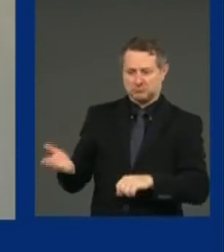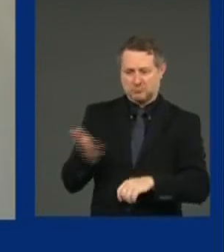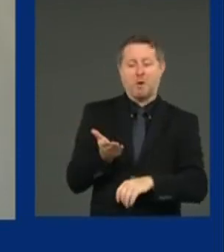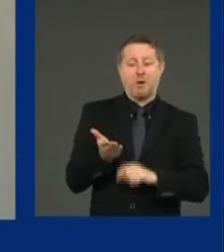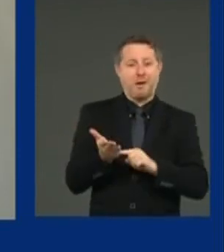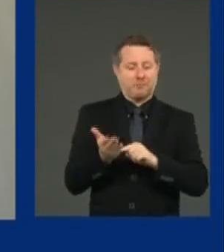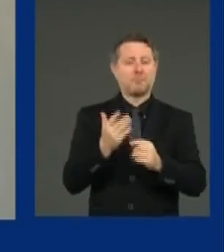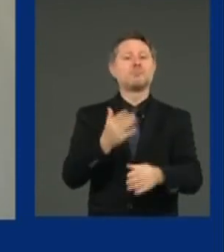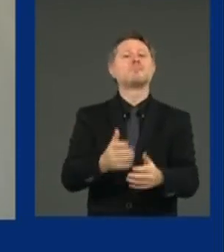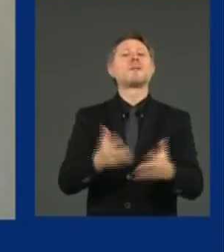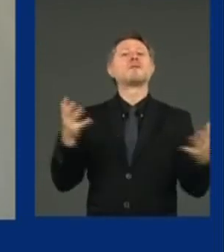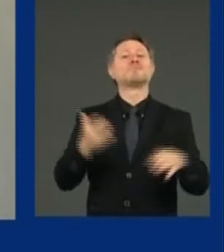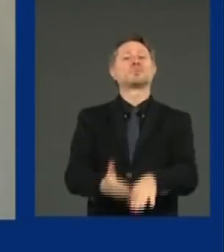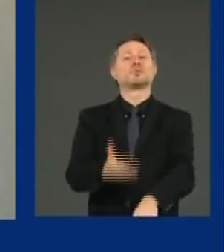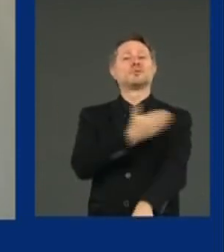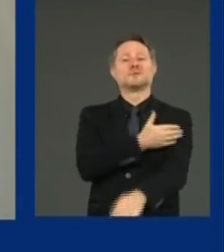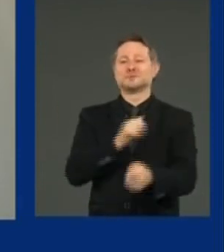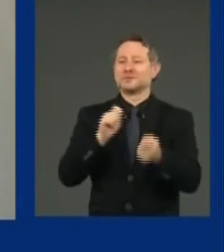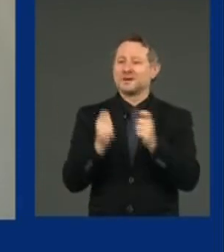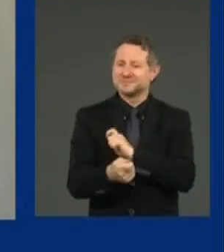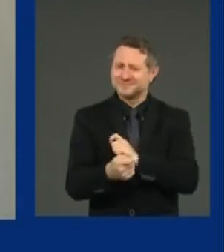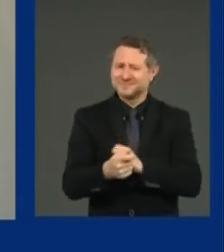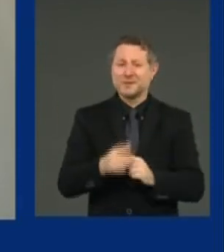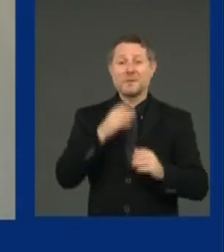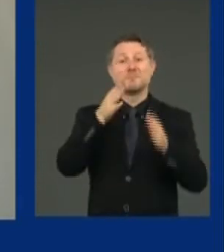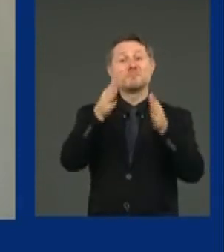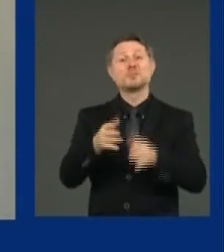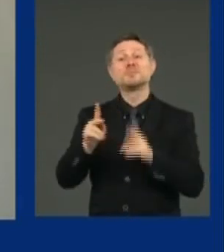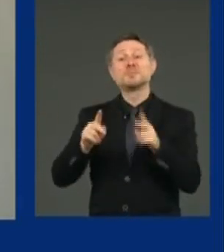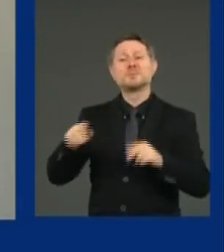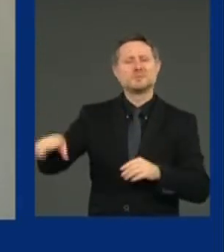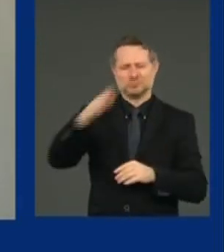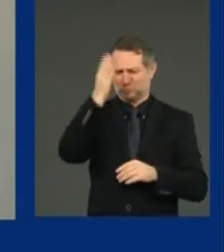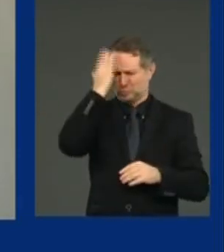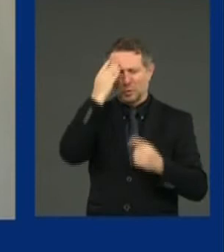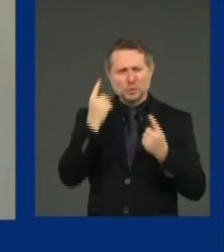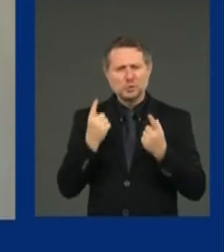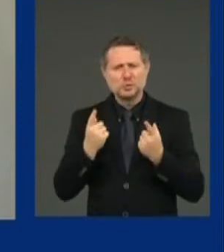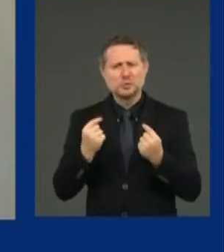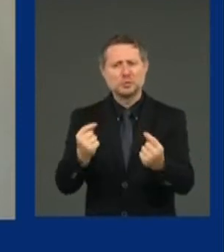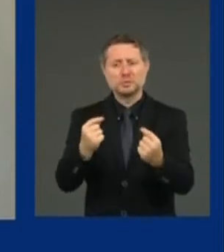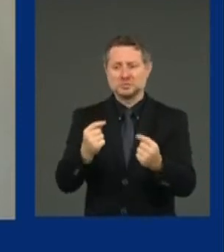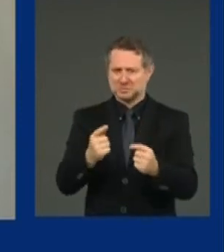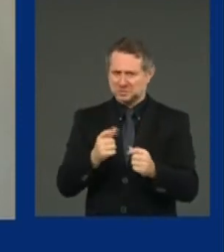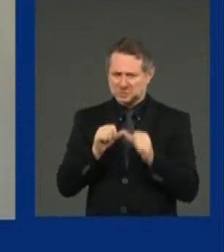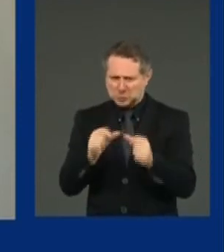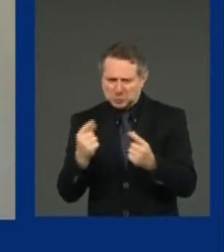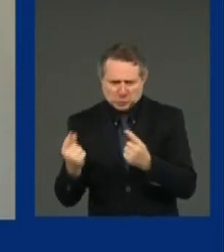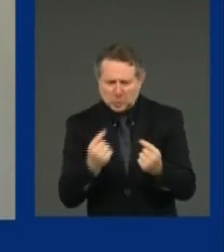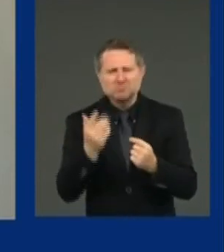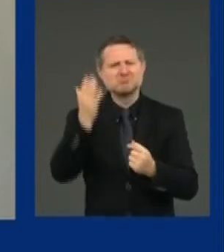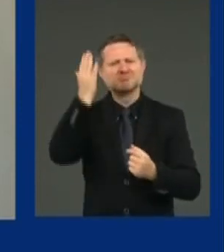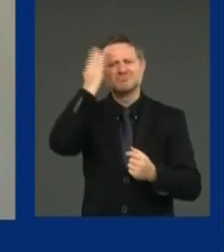STATE HAS ALREADY SHOWN WHAT CAN BE ACHIEVED FROM POLICIES, AND THE SACRIFICE PEOPLE HAVE MADE